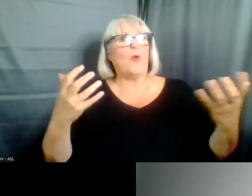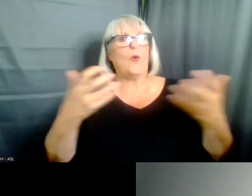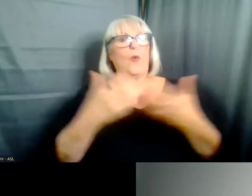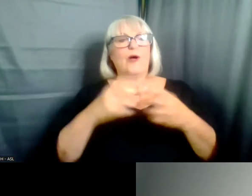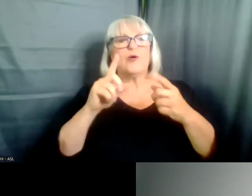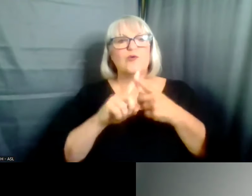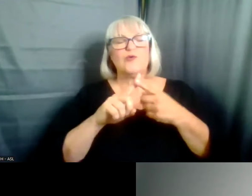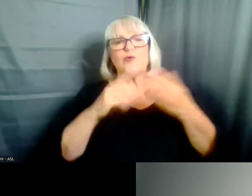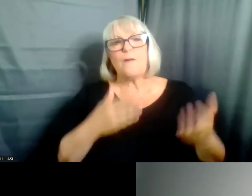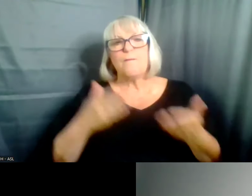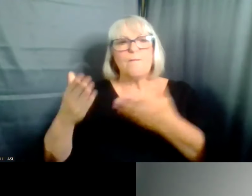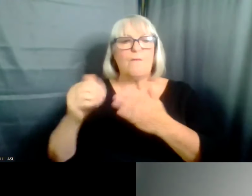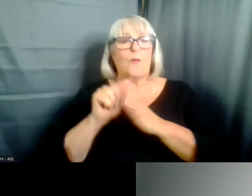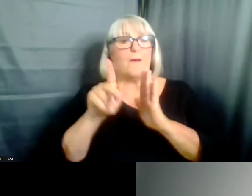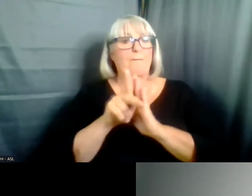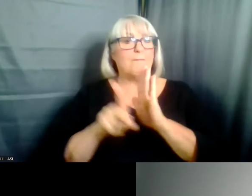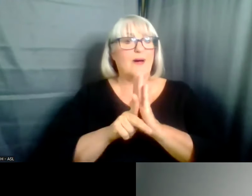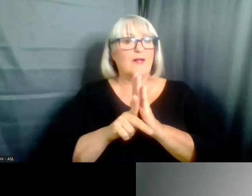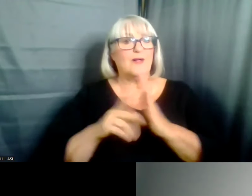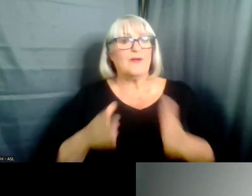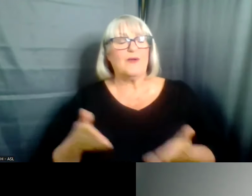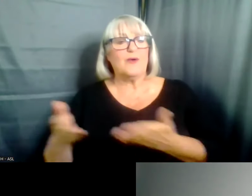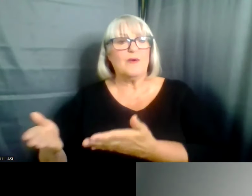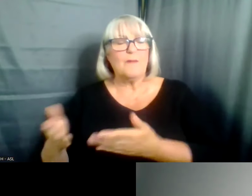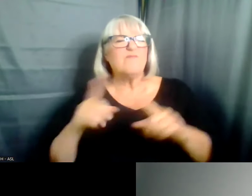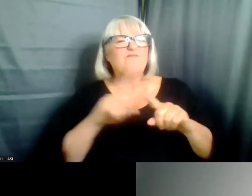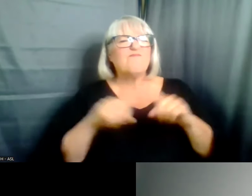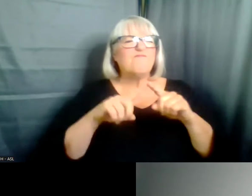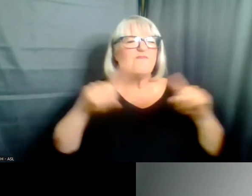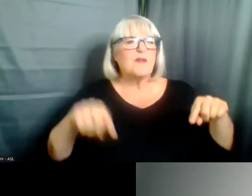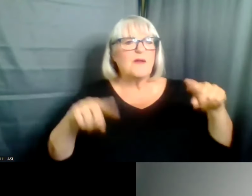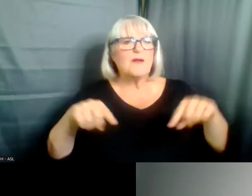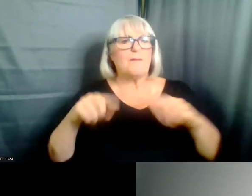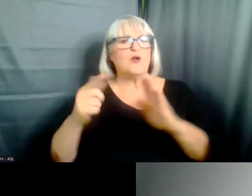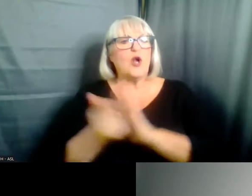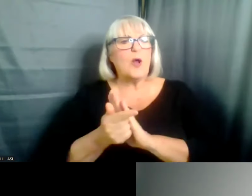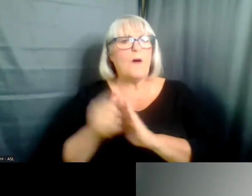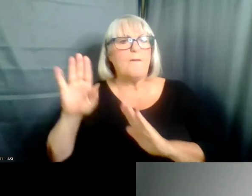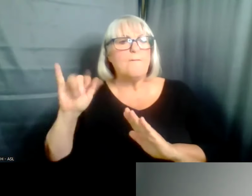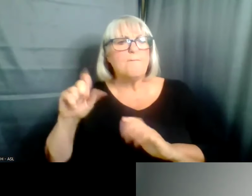recommendations resulting in different bills and a changes in policy.